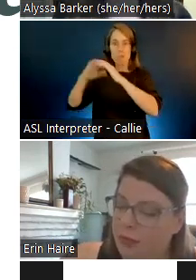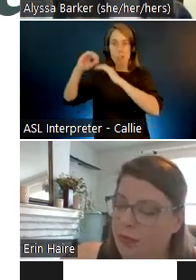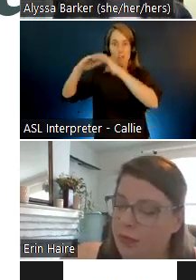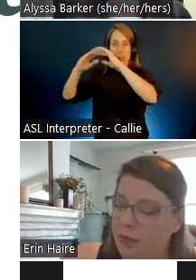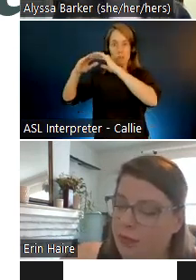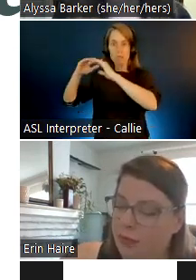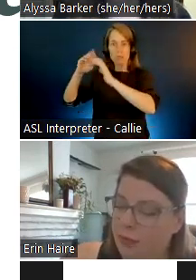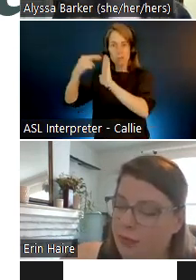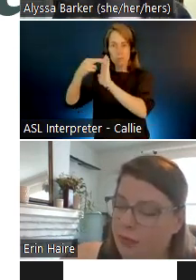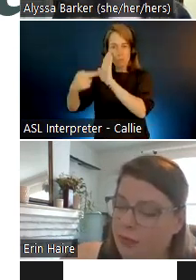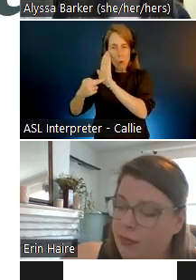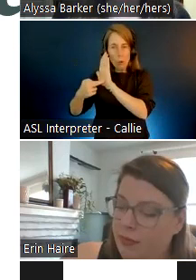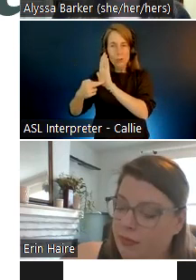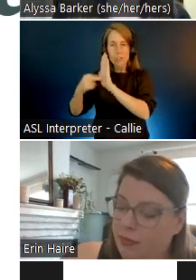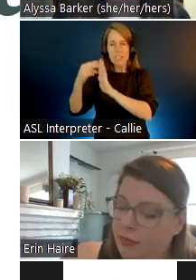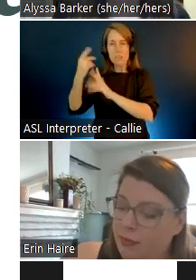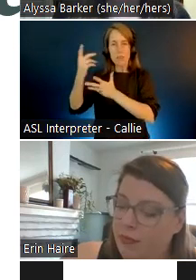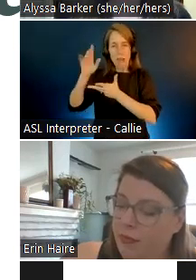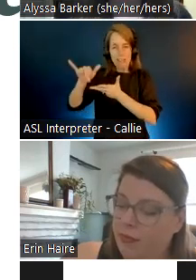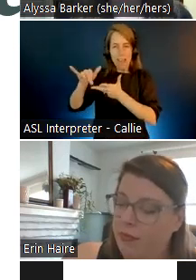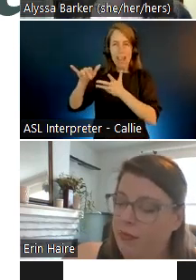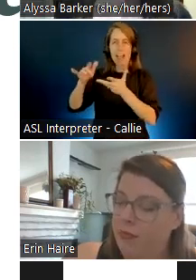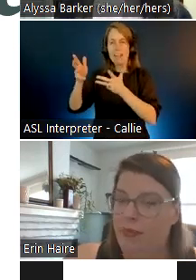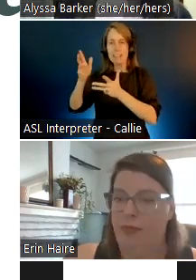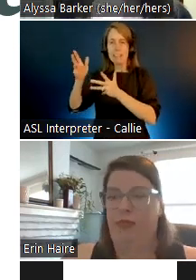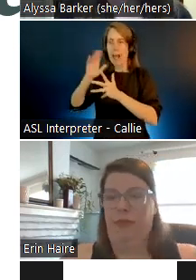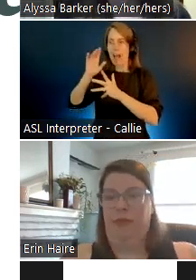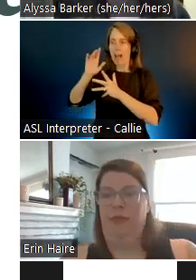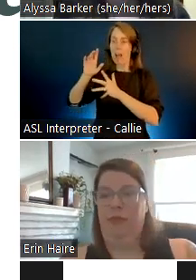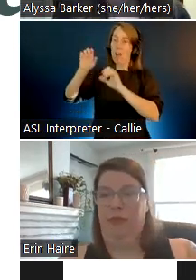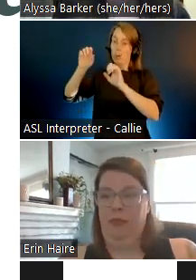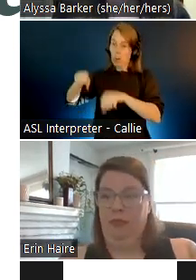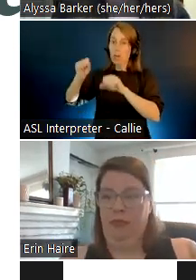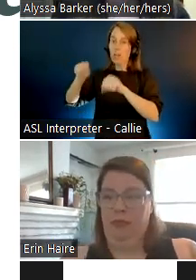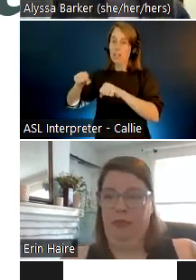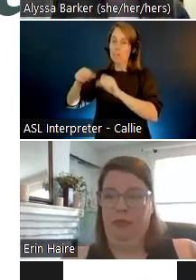um that you'd have to talk to your provider about right Pete: so it might be both Alyssa: